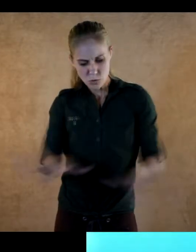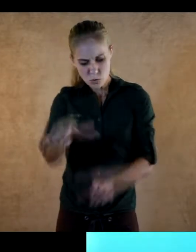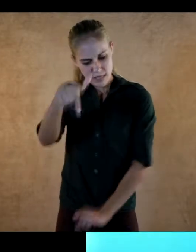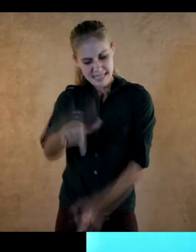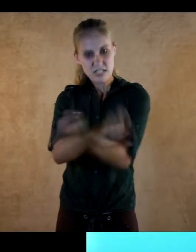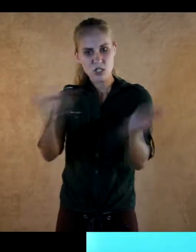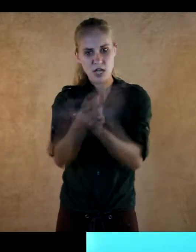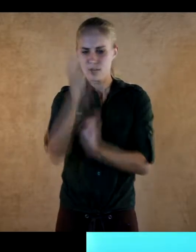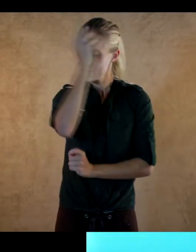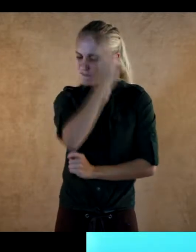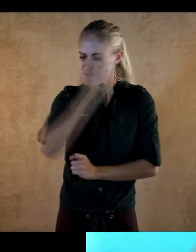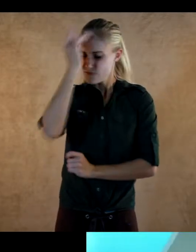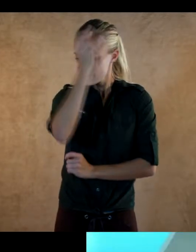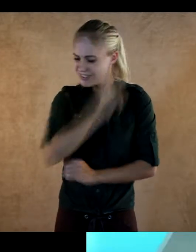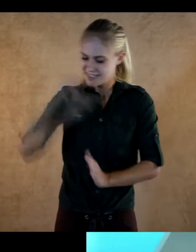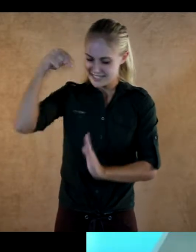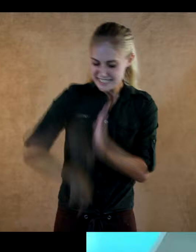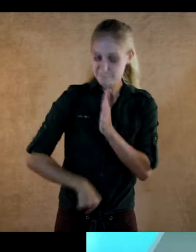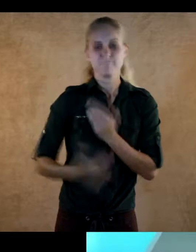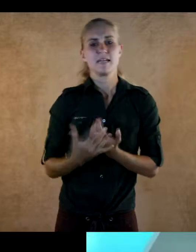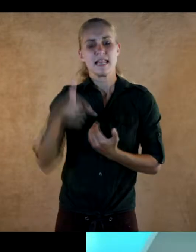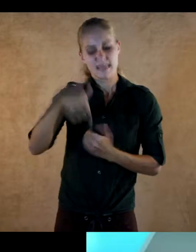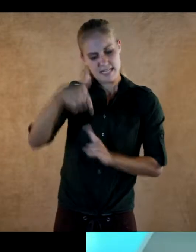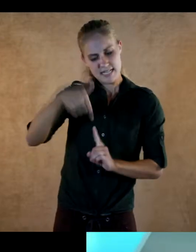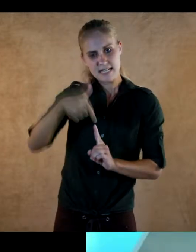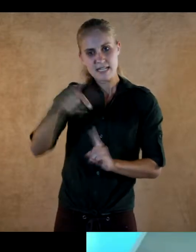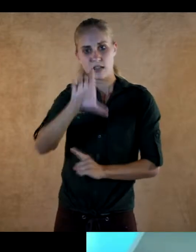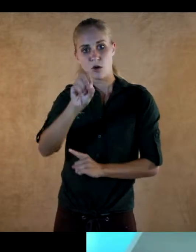Put a lot of thought into it, because this is the core thing that's driving YOU.